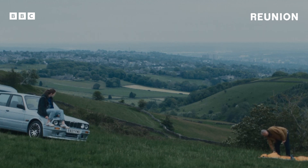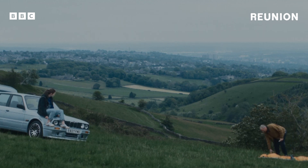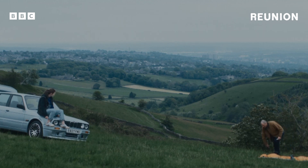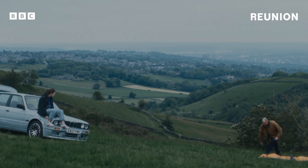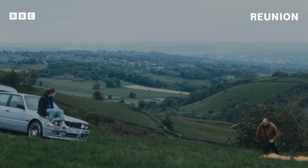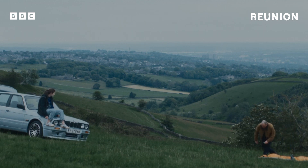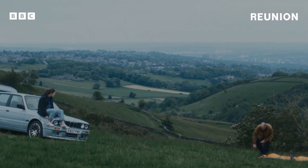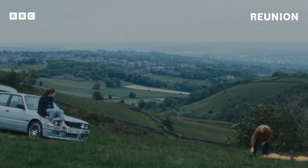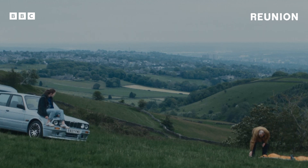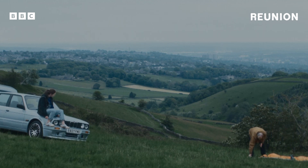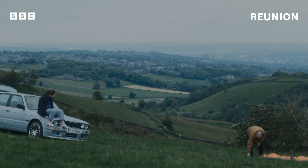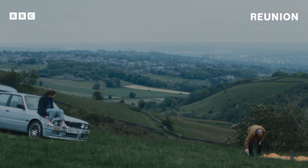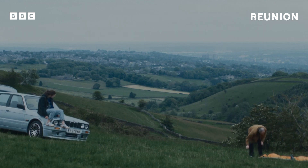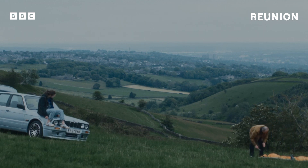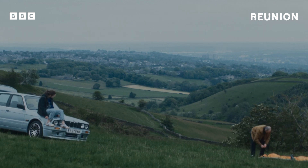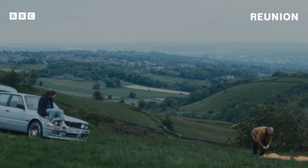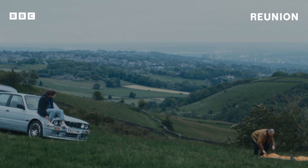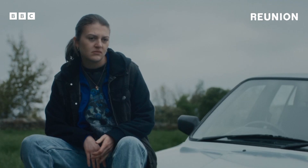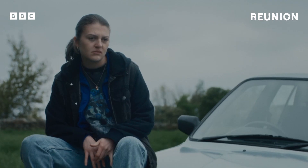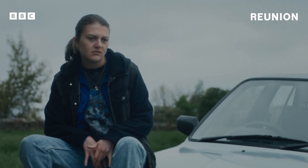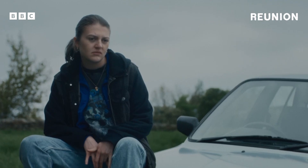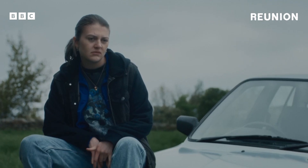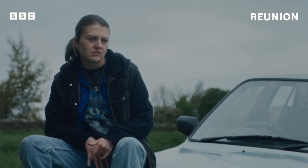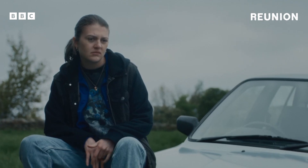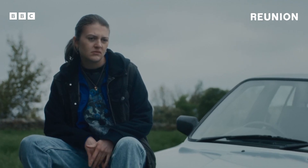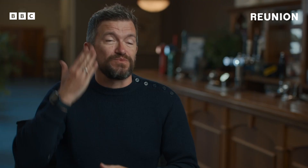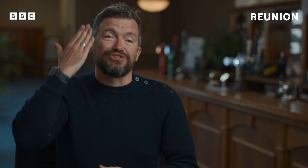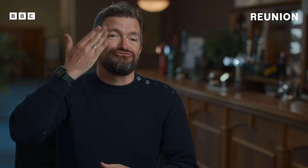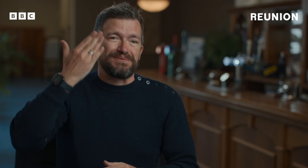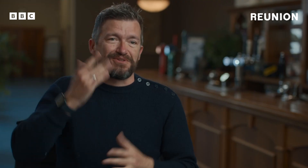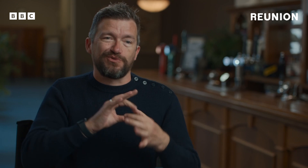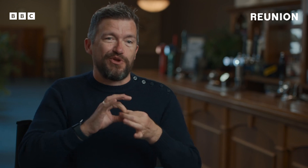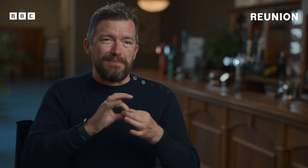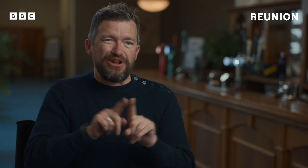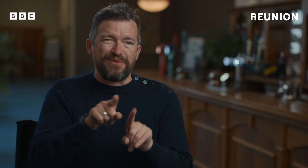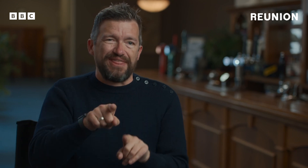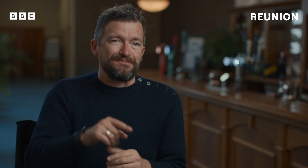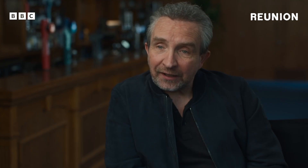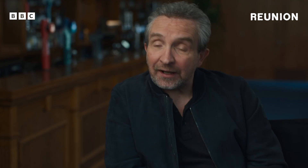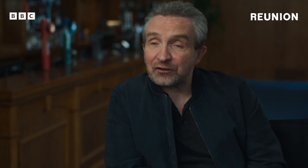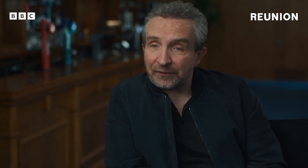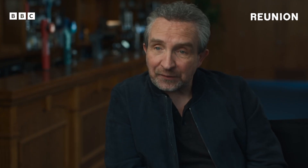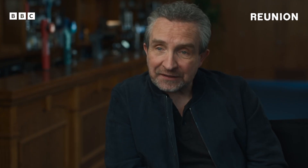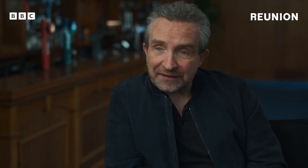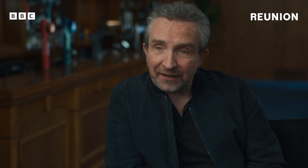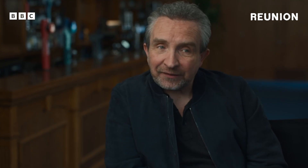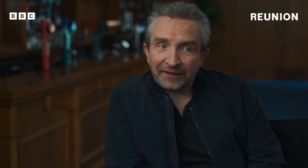I was so happy because Warp is based here in Sheffield. So it was kind of a dream collaboration to be working with them. I love Sheffield as a town.